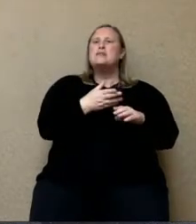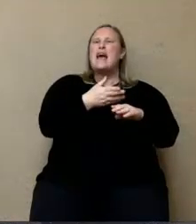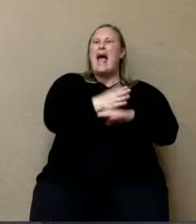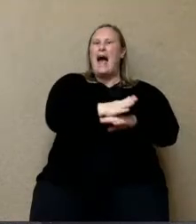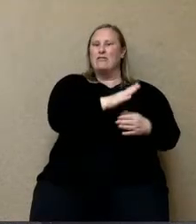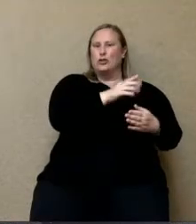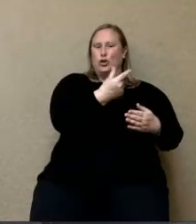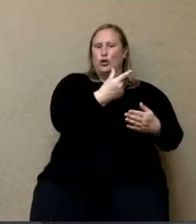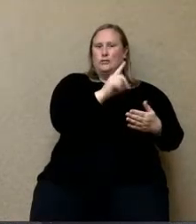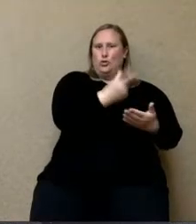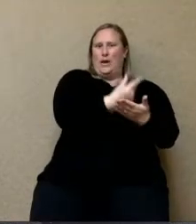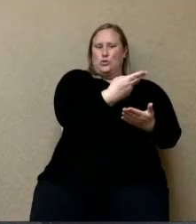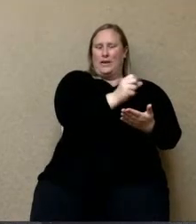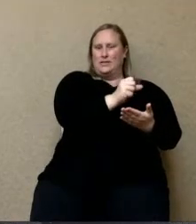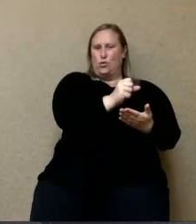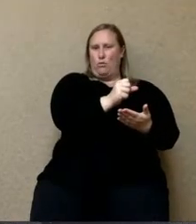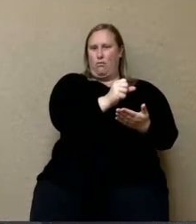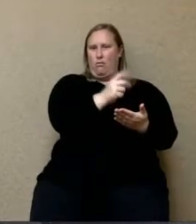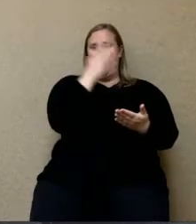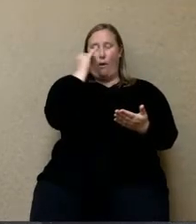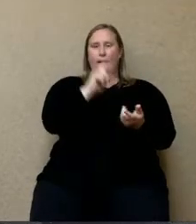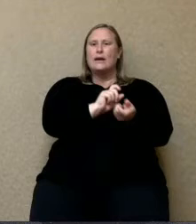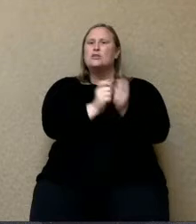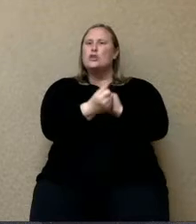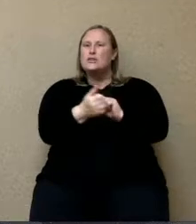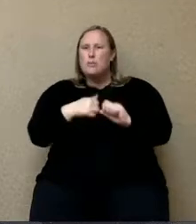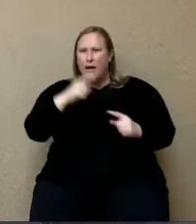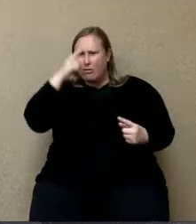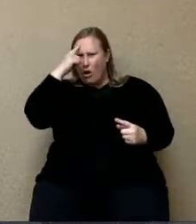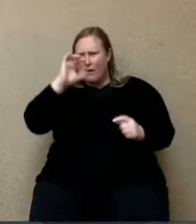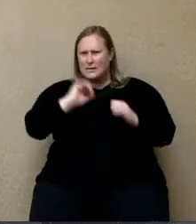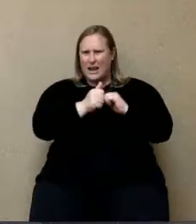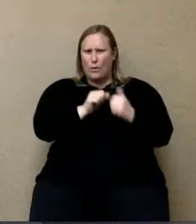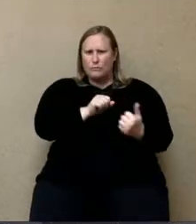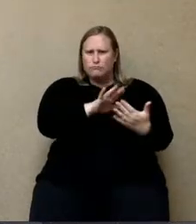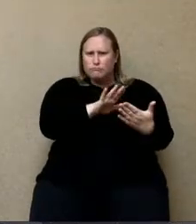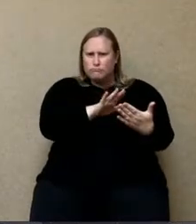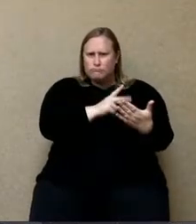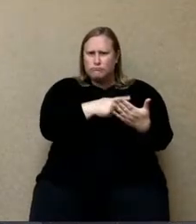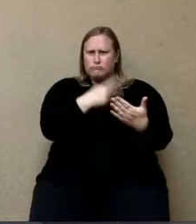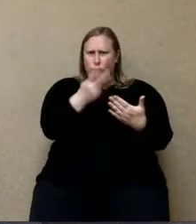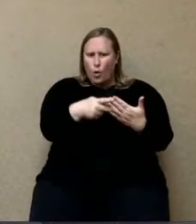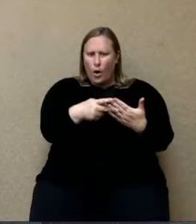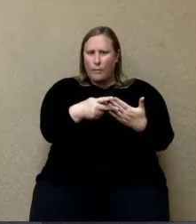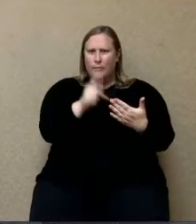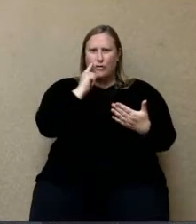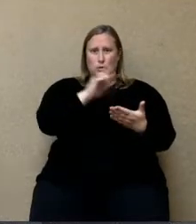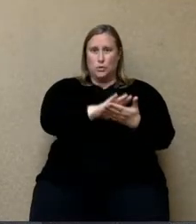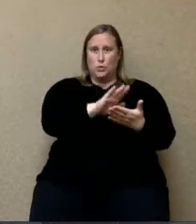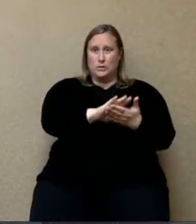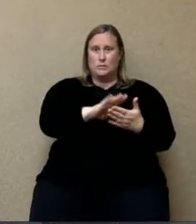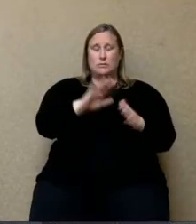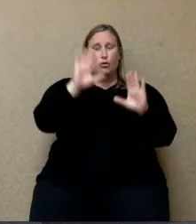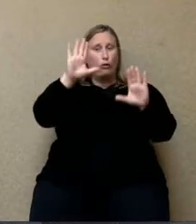kind of changed some of my thoughts and how I would have maybe programmed for students. So, it was a great experience, but I still